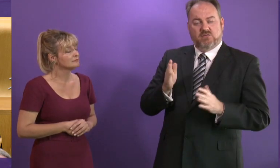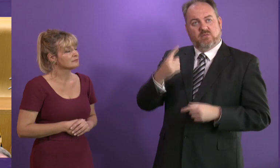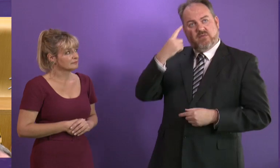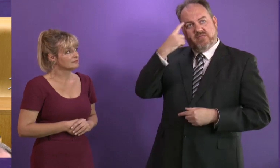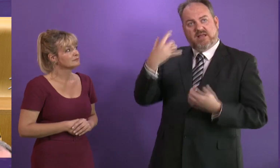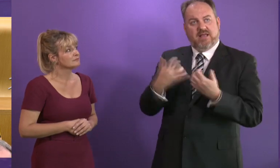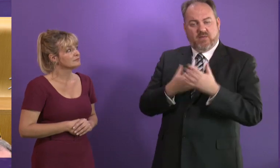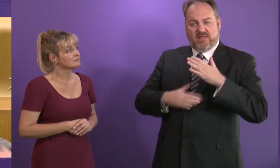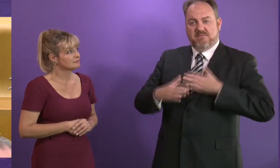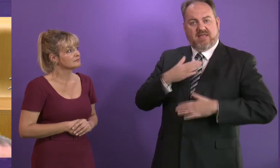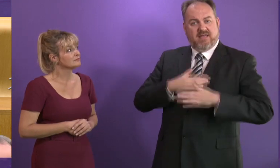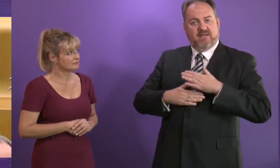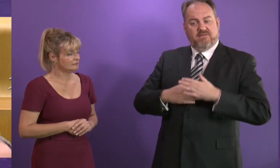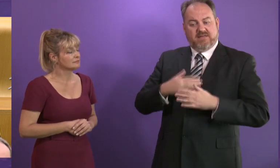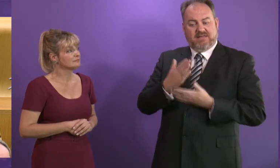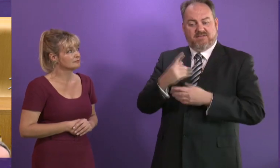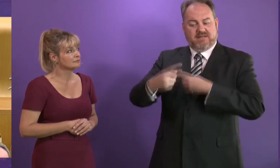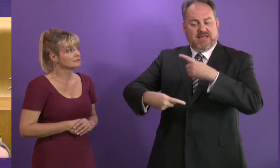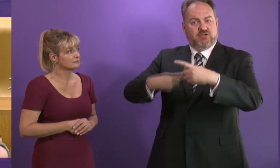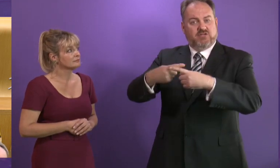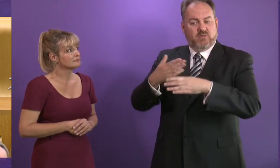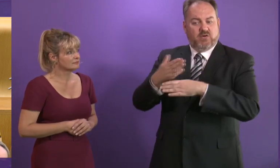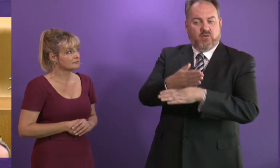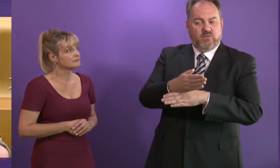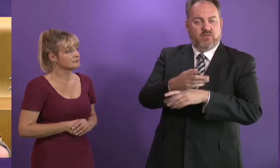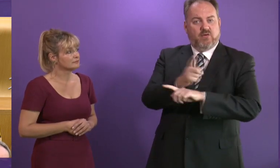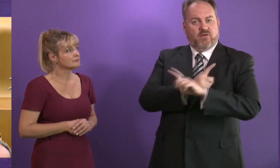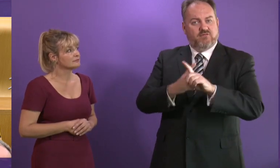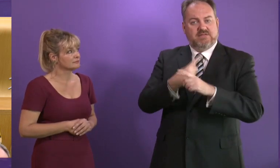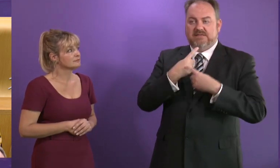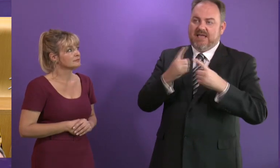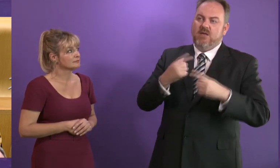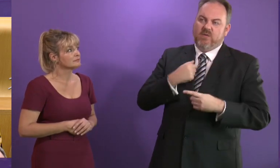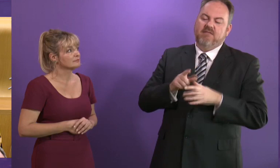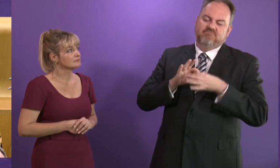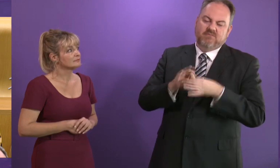are still committed to maximum oil and gas extraction. They know that we need system